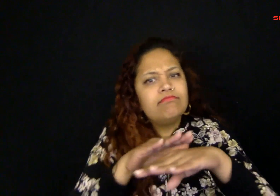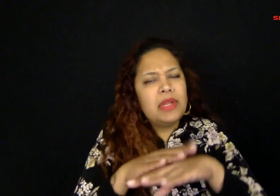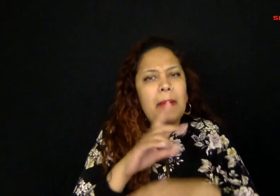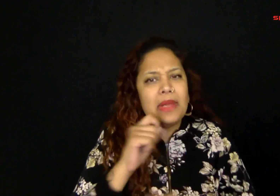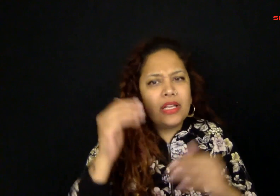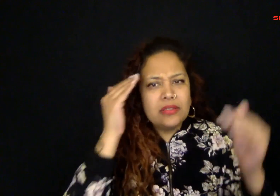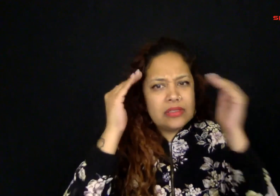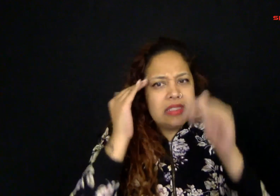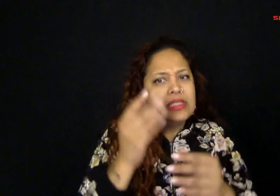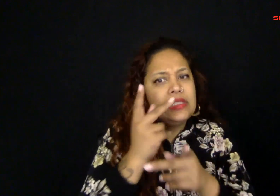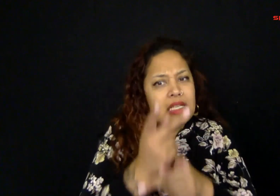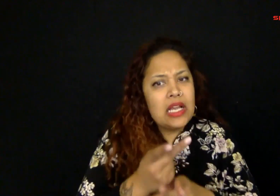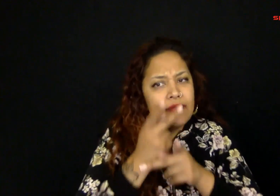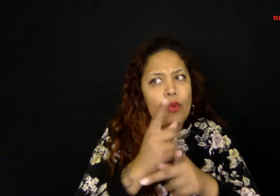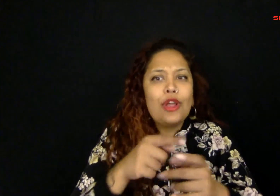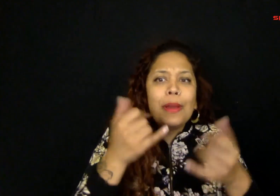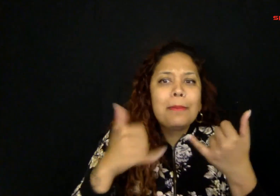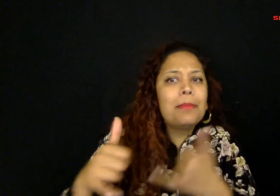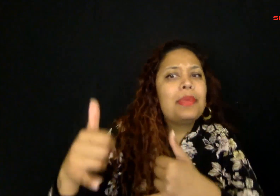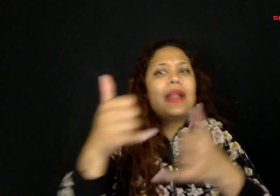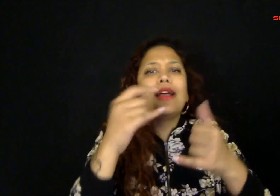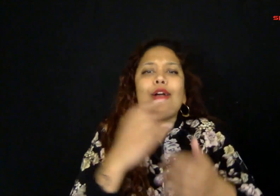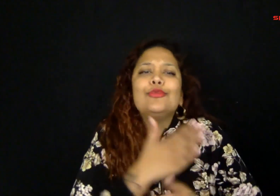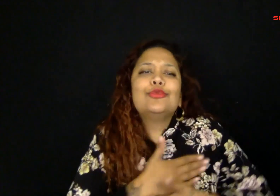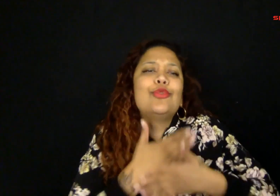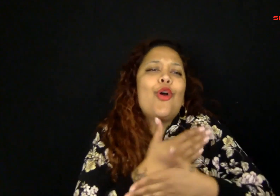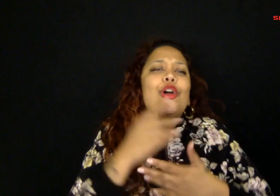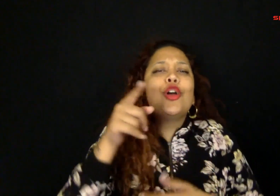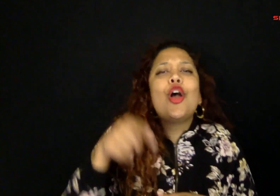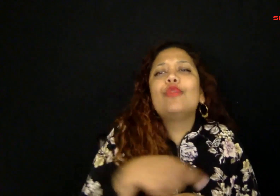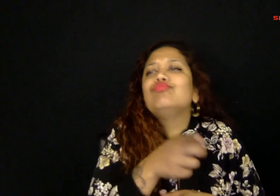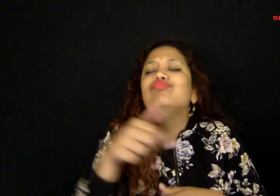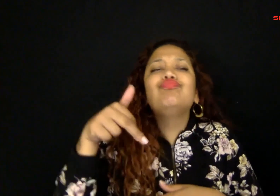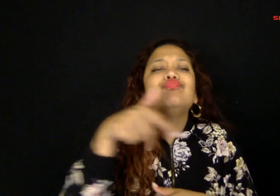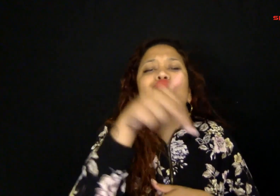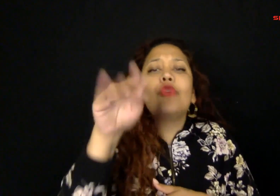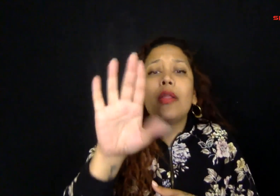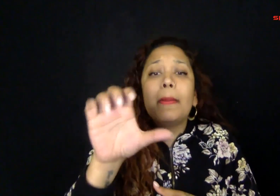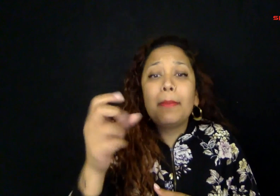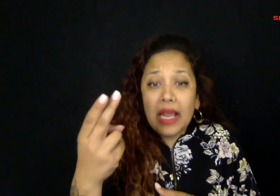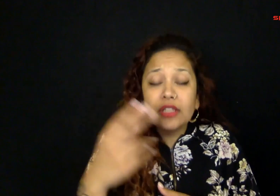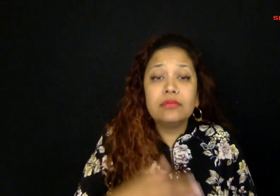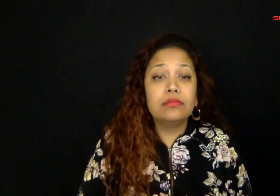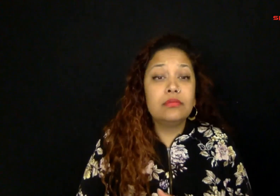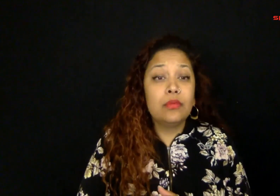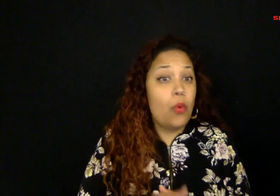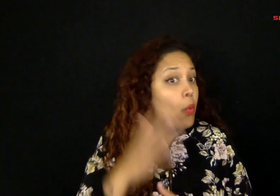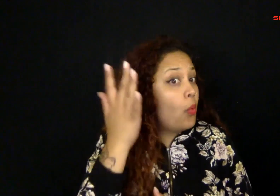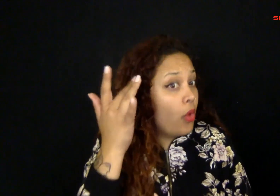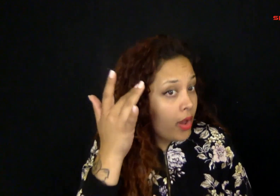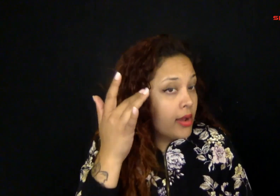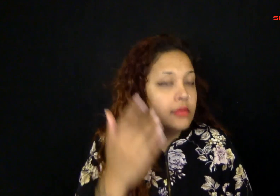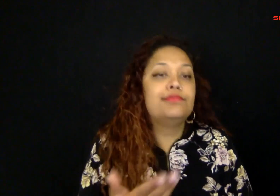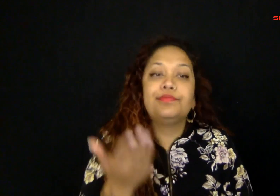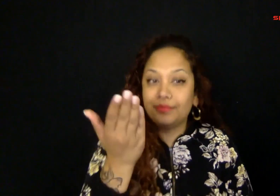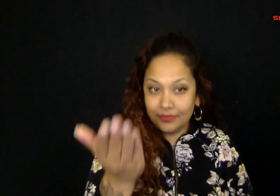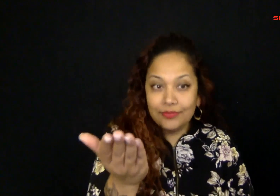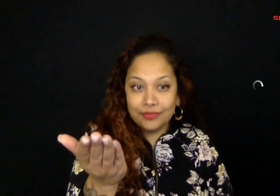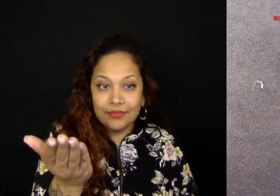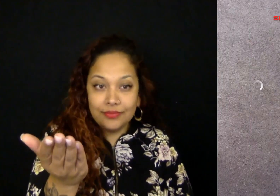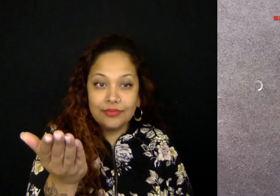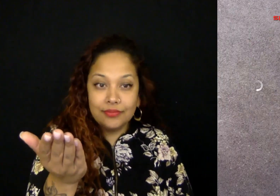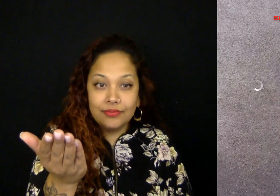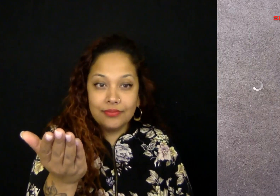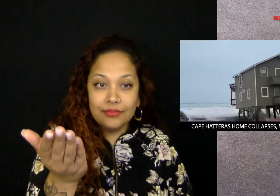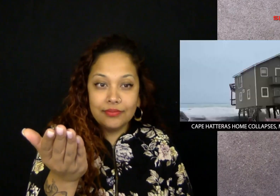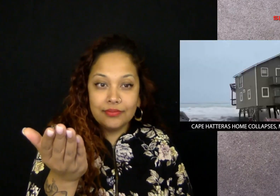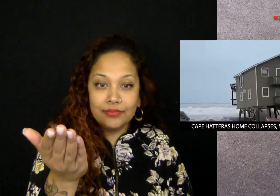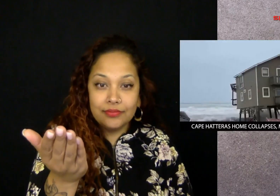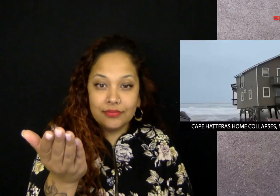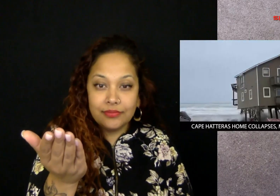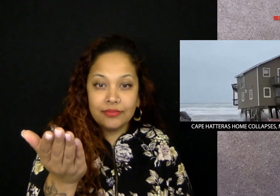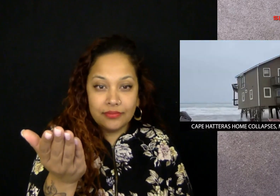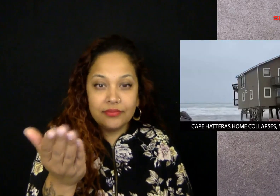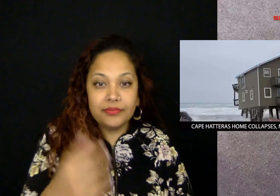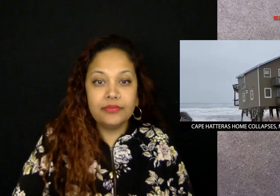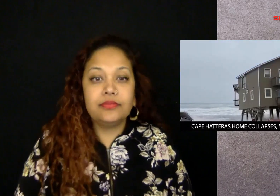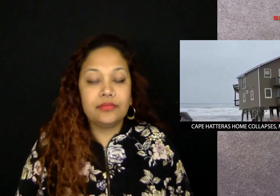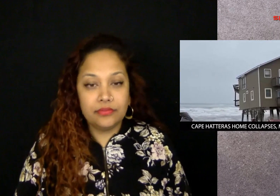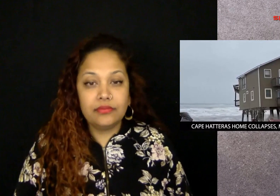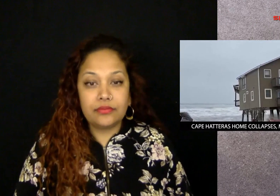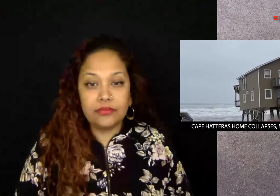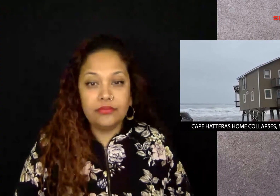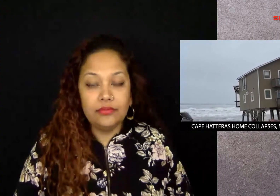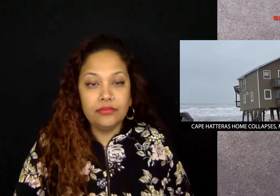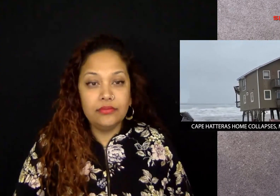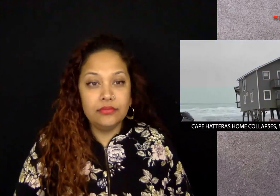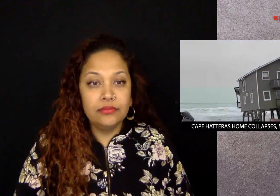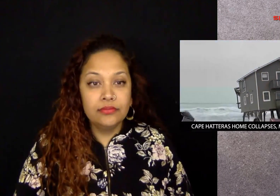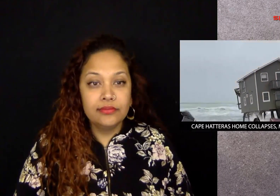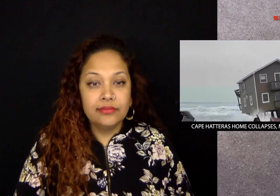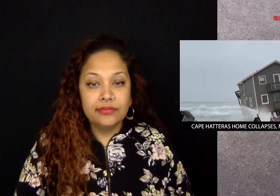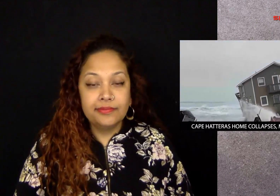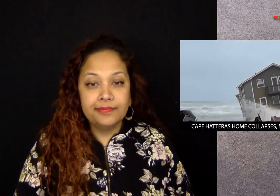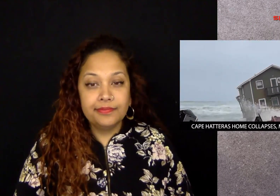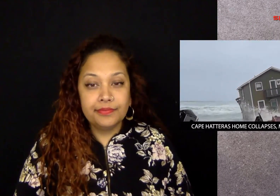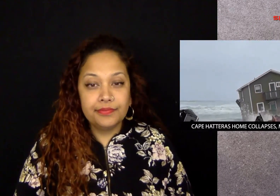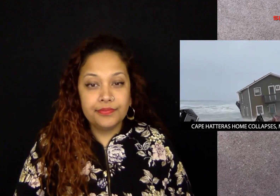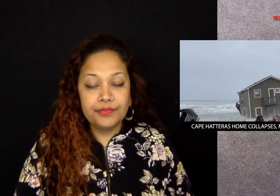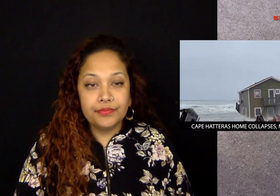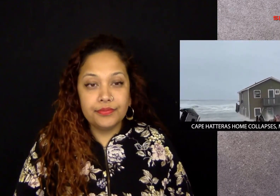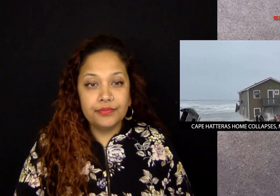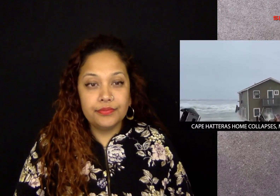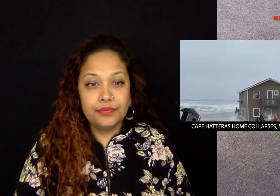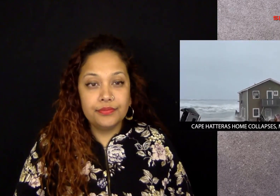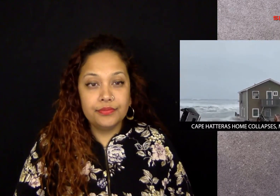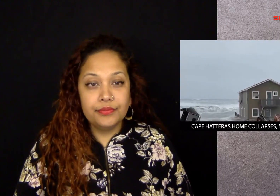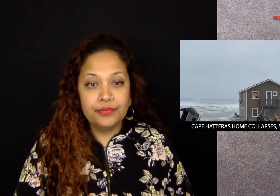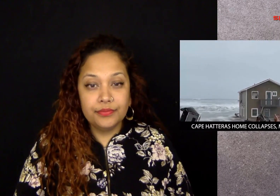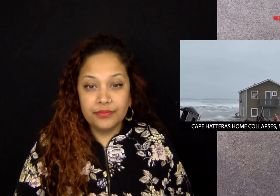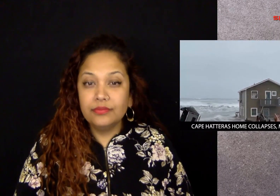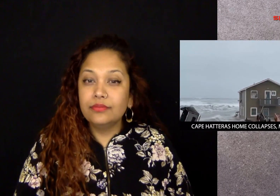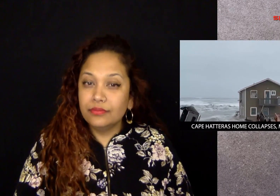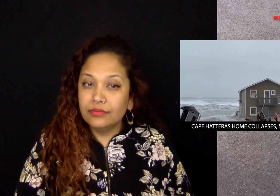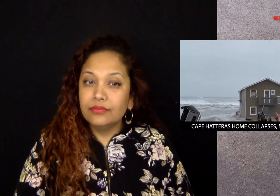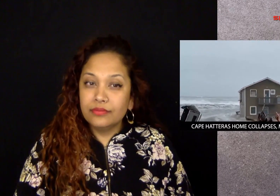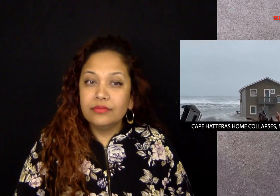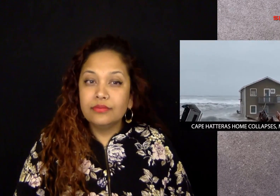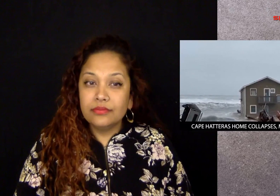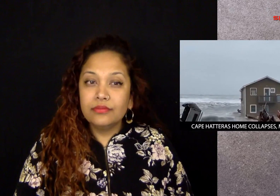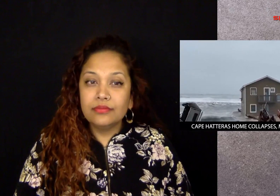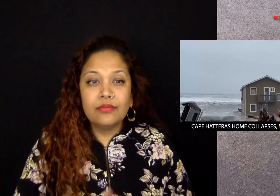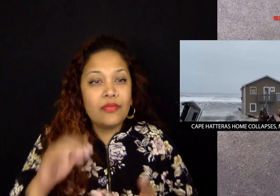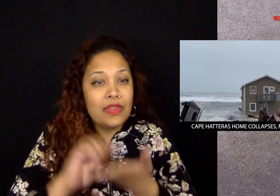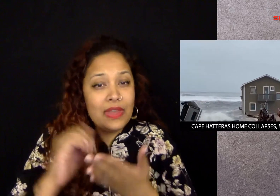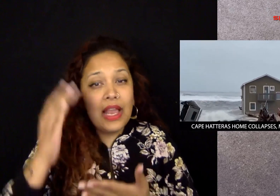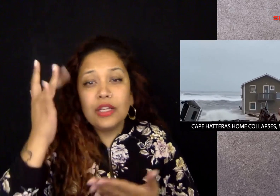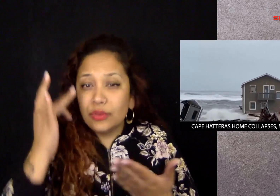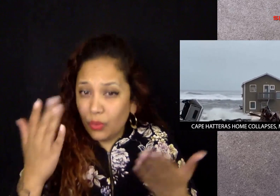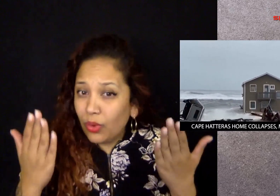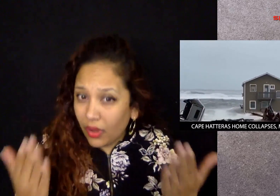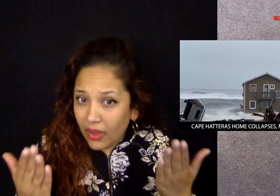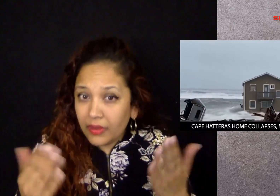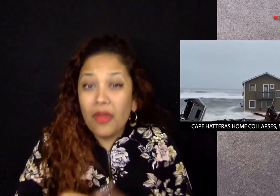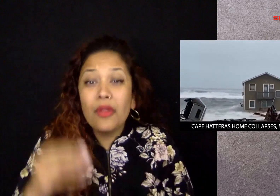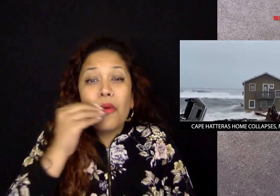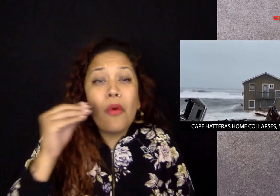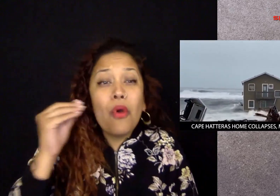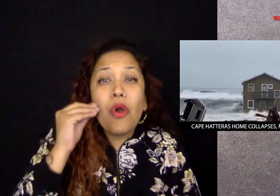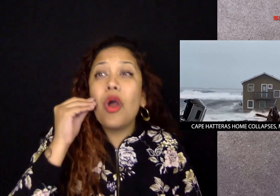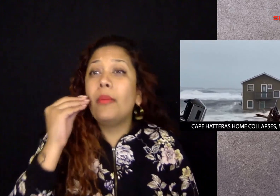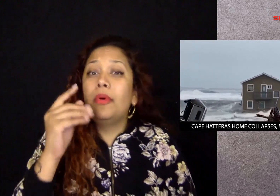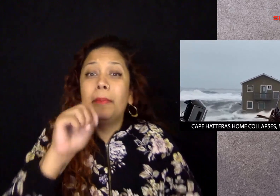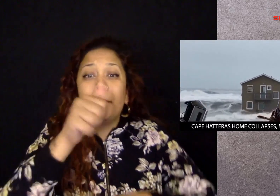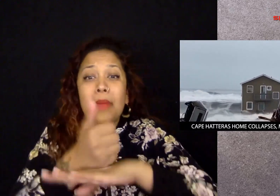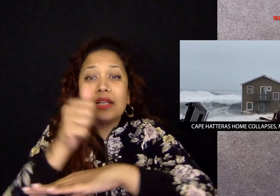warned to be cautious when playing on or enjoying the beach here's why